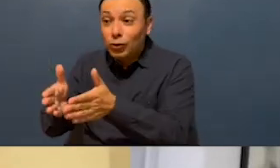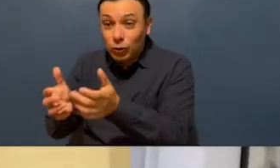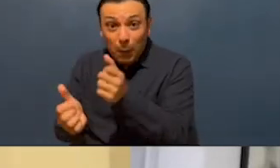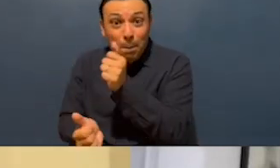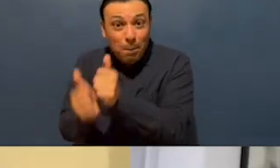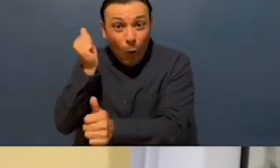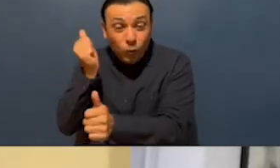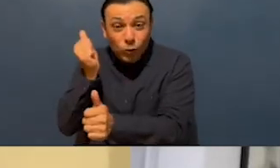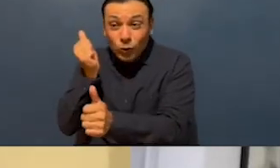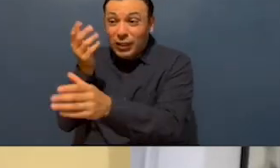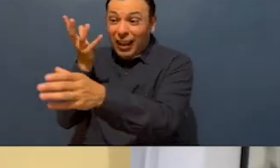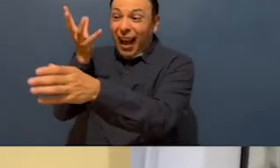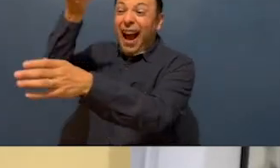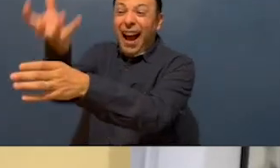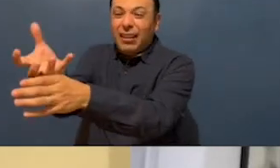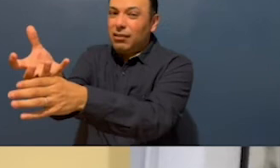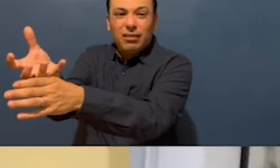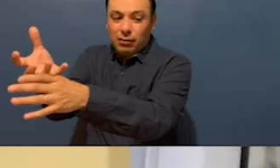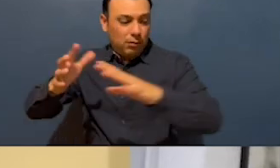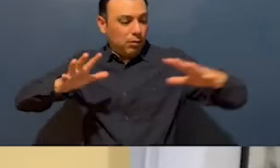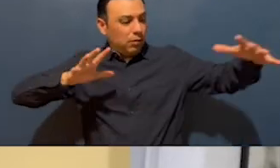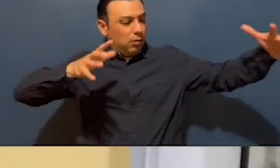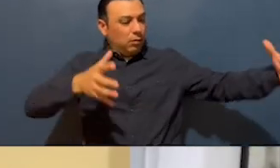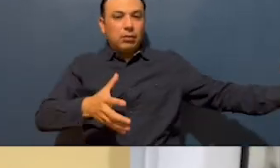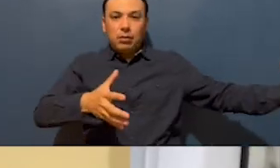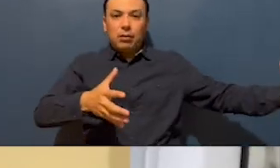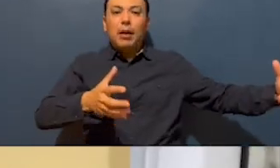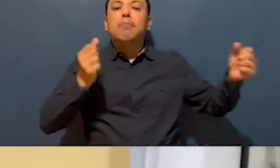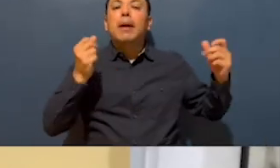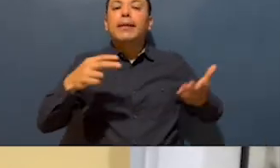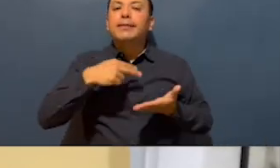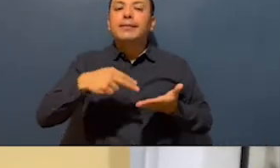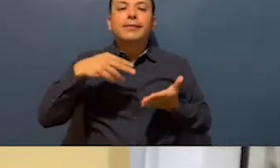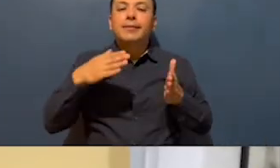about being multi-marginalized and I think that's an experience that a lot of dancers